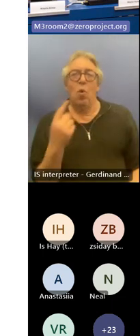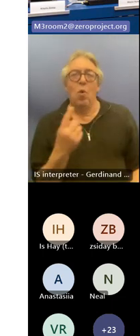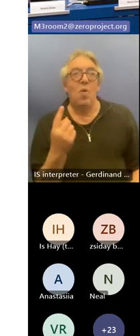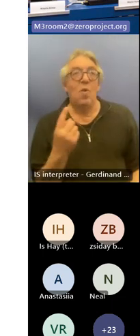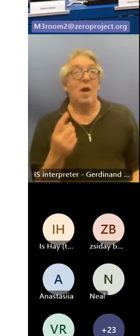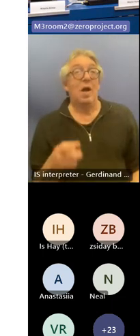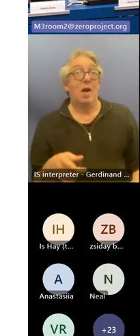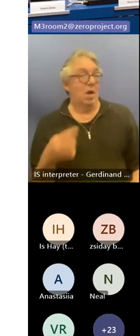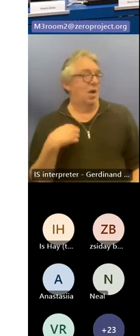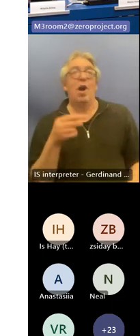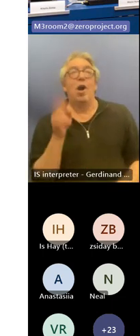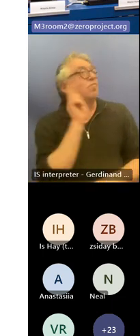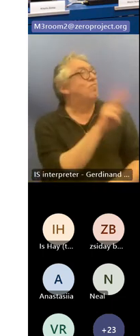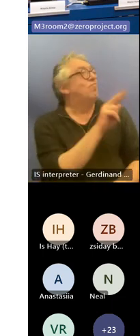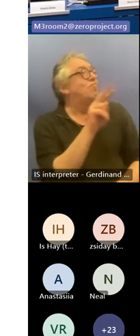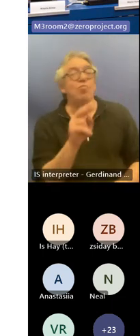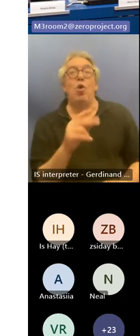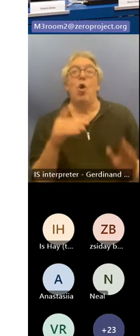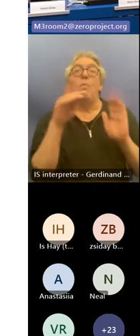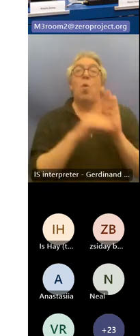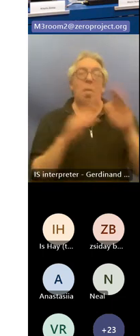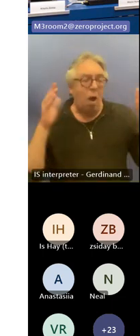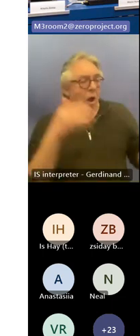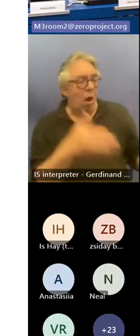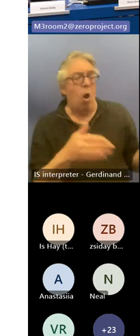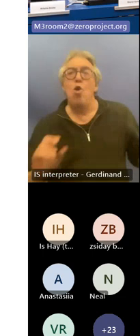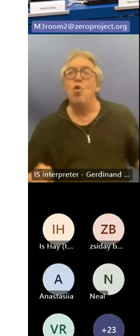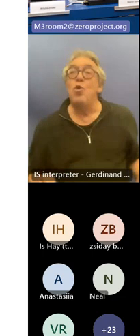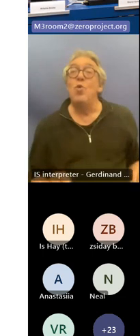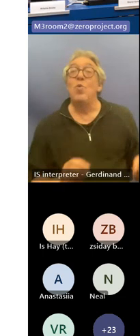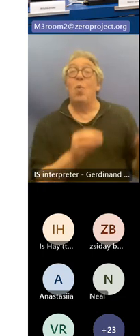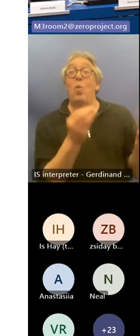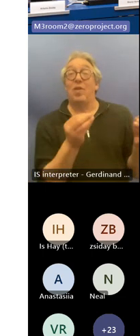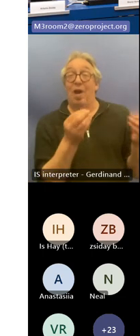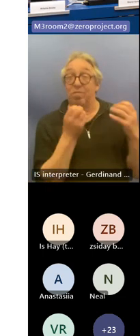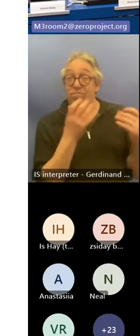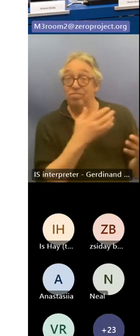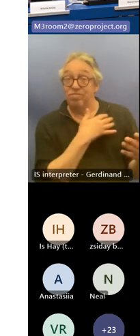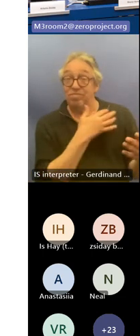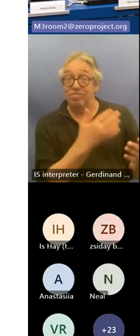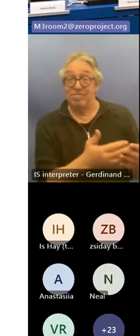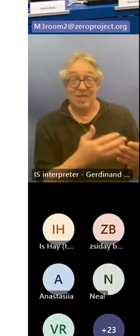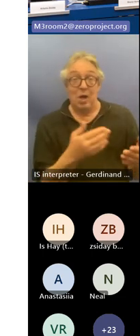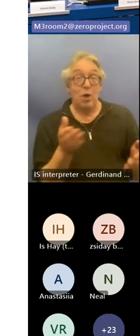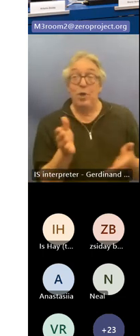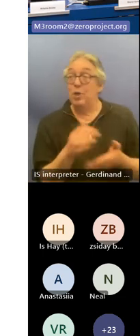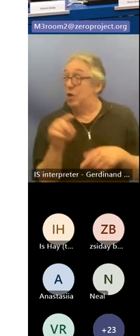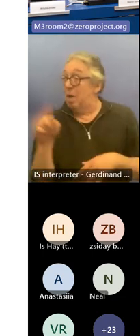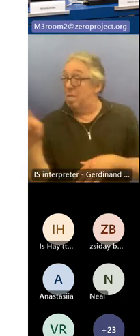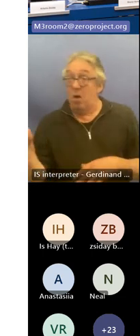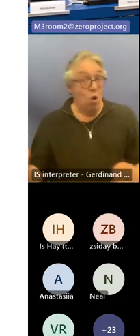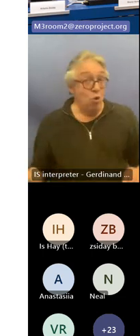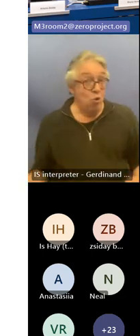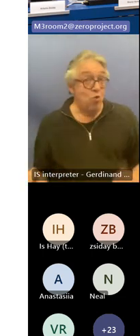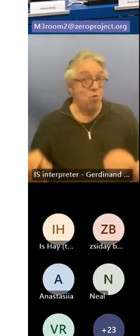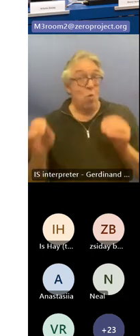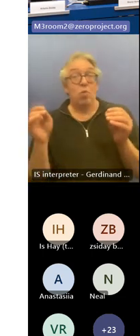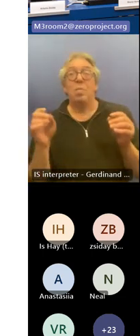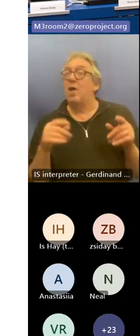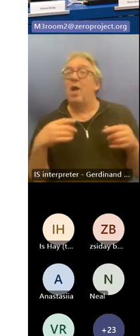a lot about programs for youth and there are some young aspiring directors. However this program is